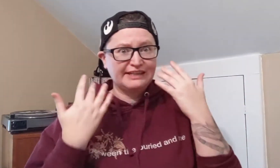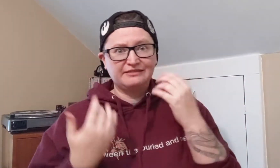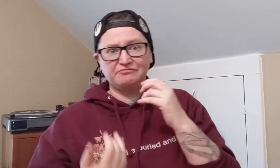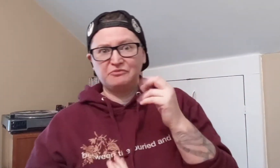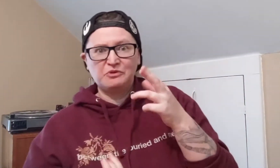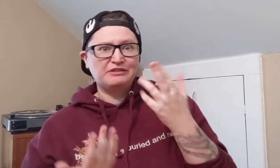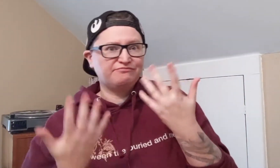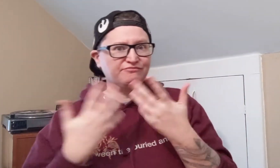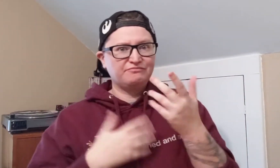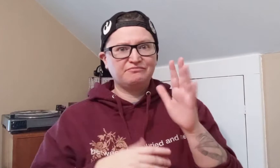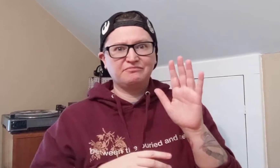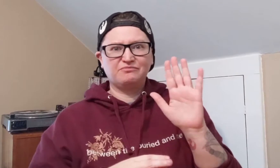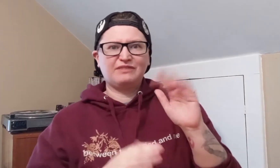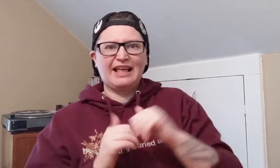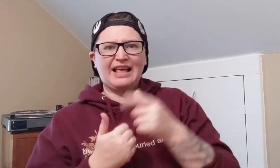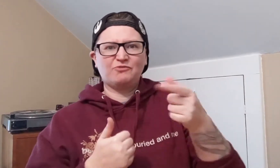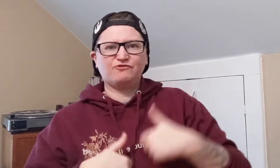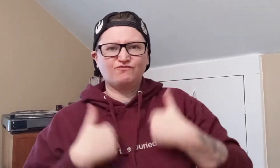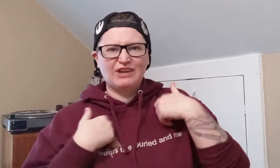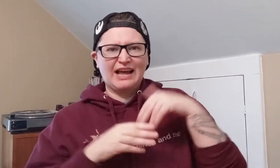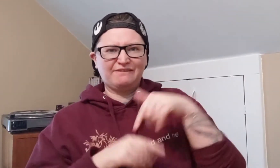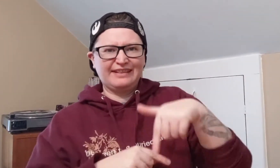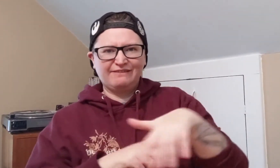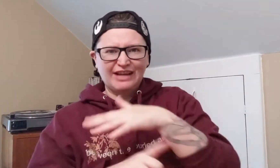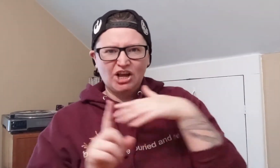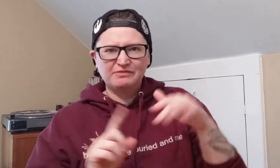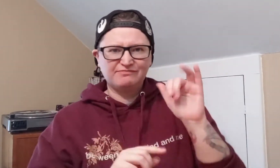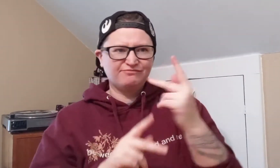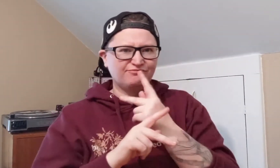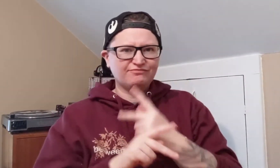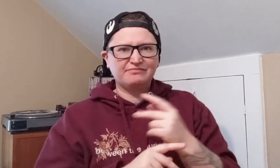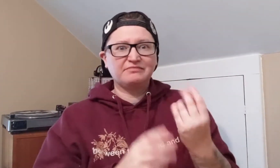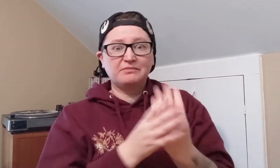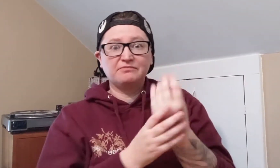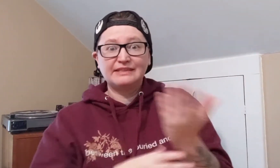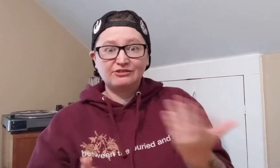small are they friendly um you know how do how do you survive in this environment how do they